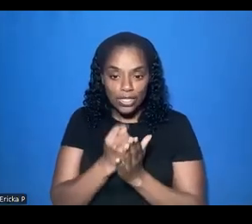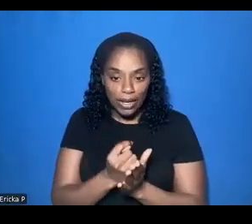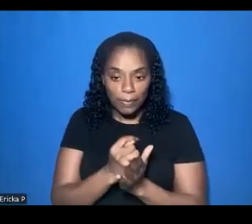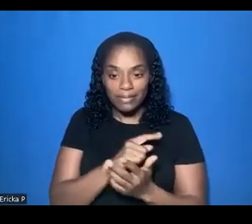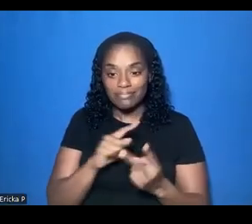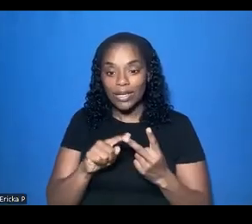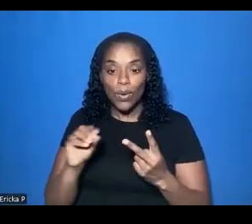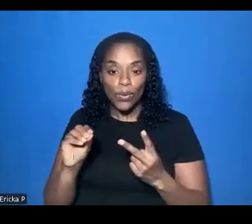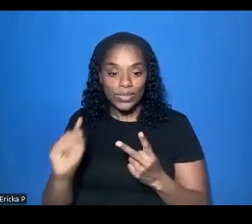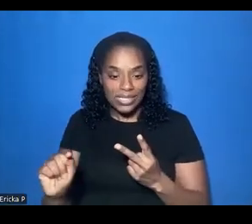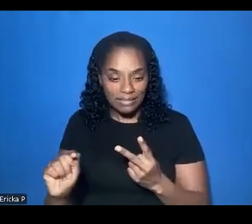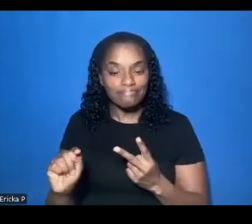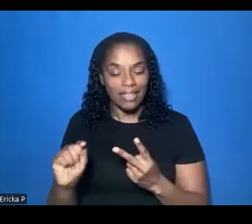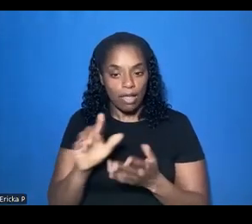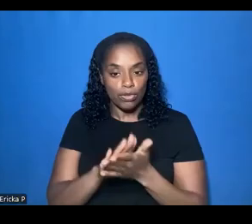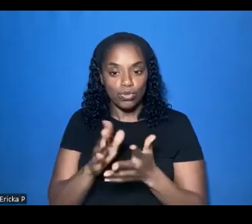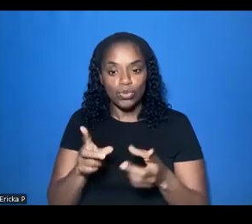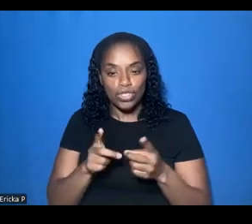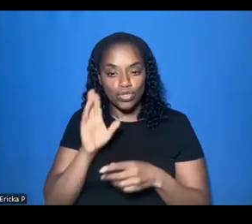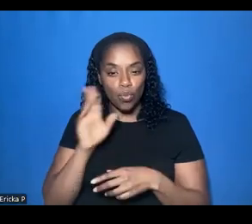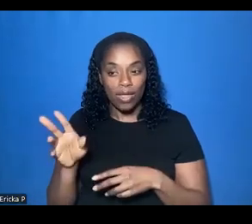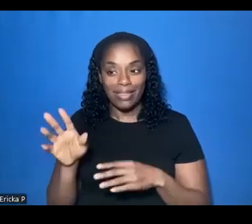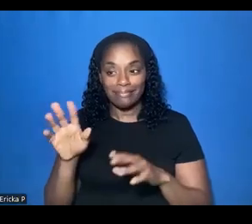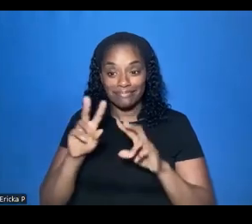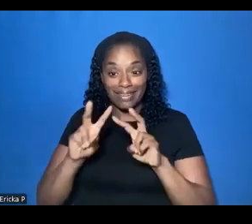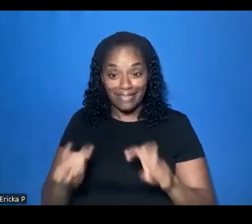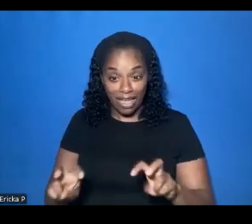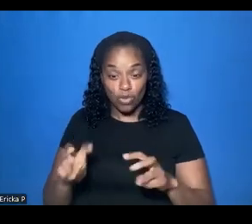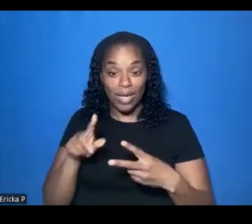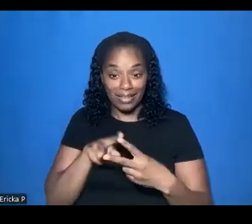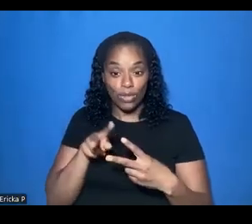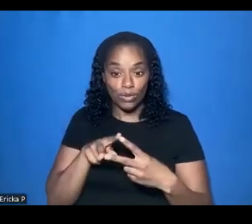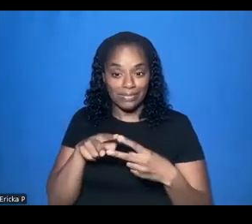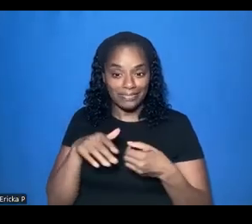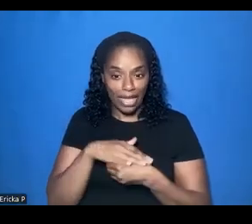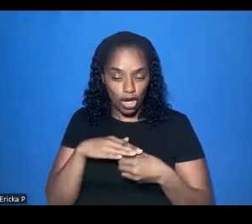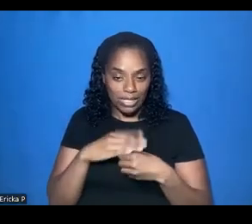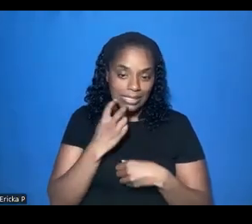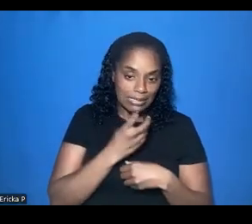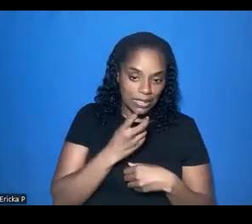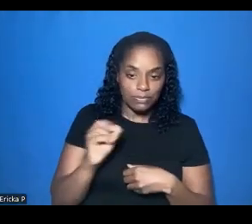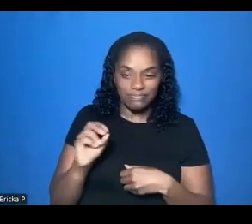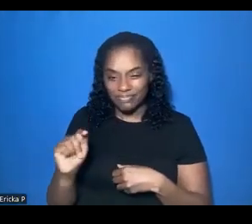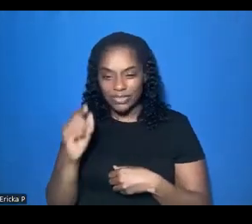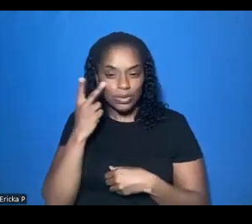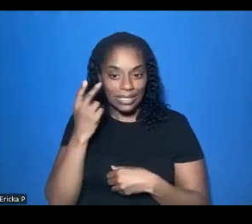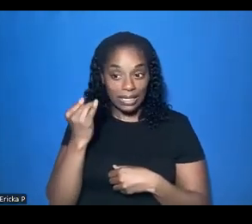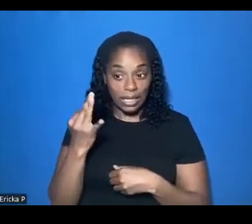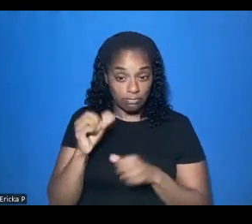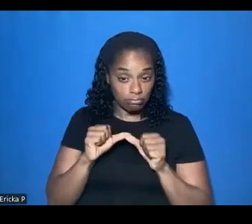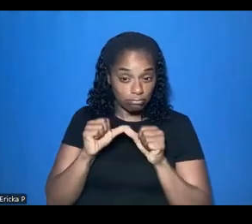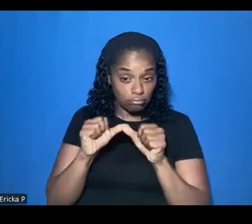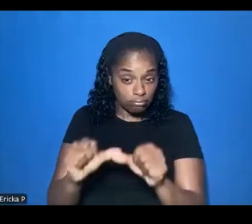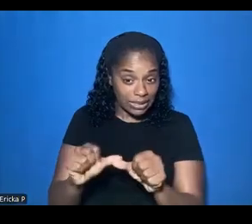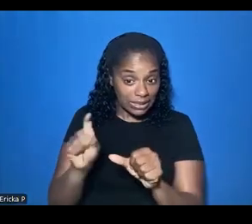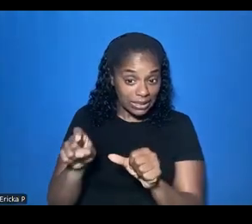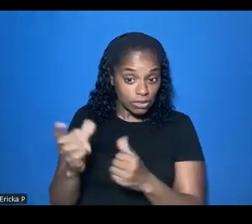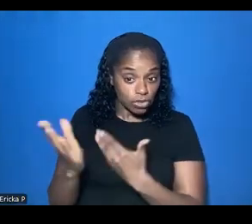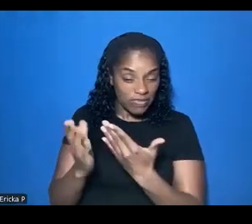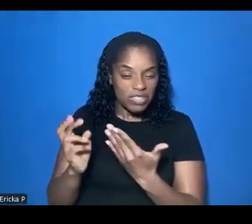They also evaluated those areas to determine whether the student